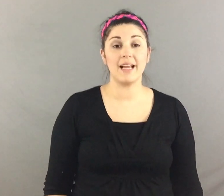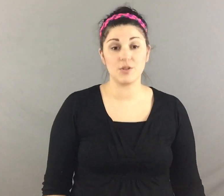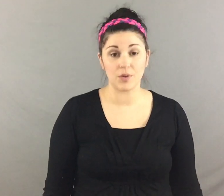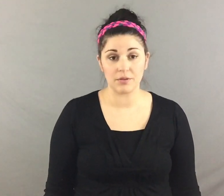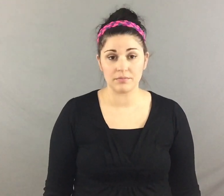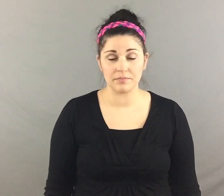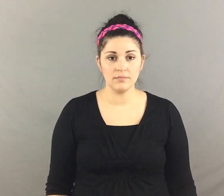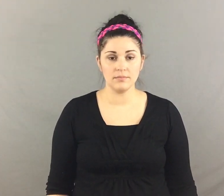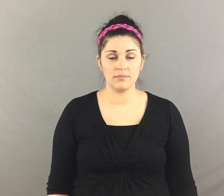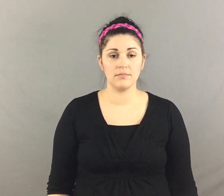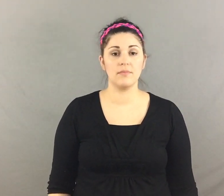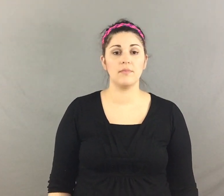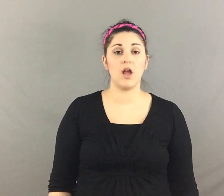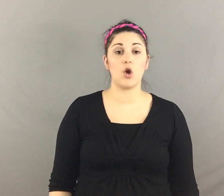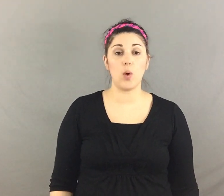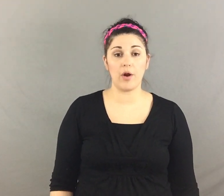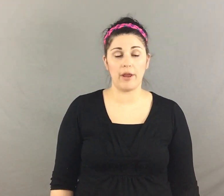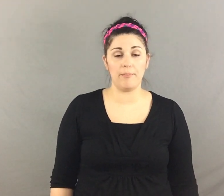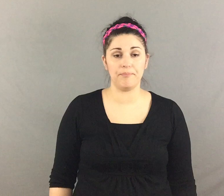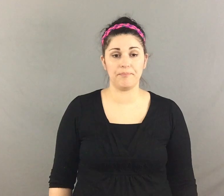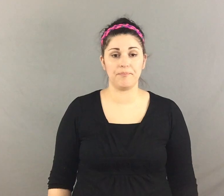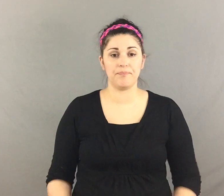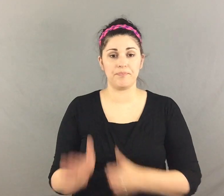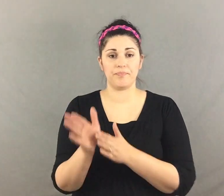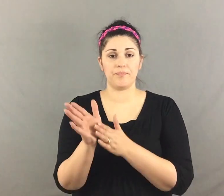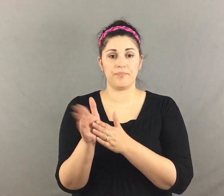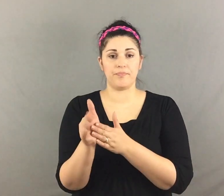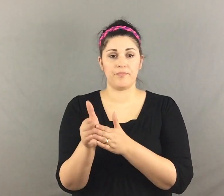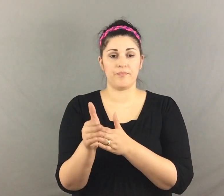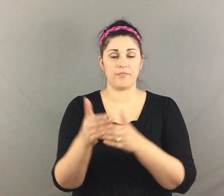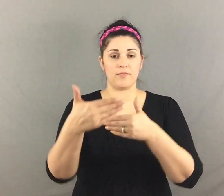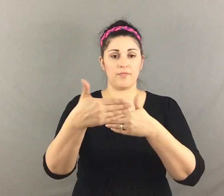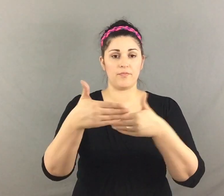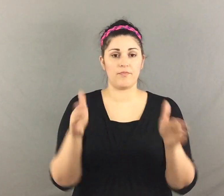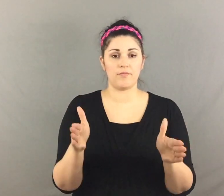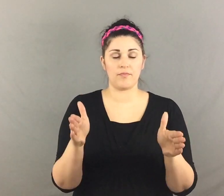Next word. Aquarium. Okay.